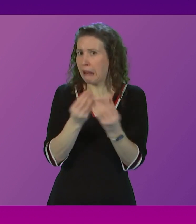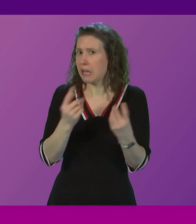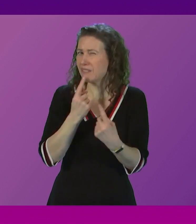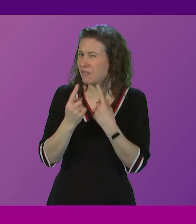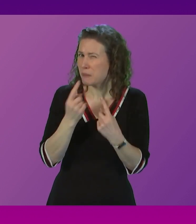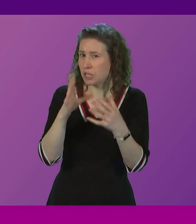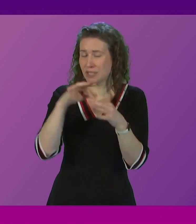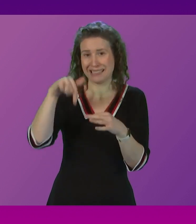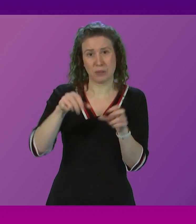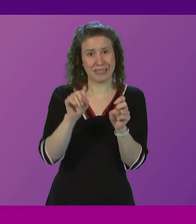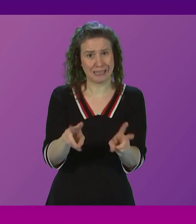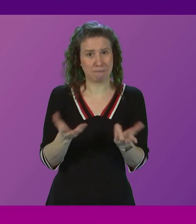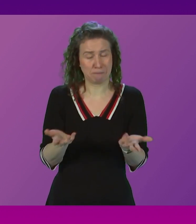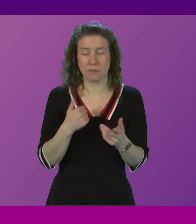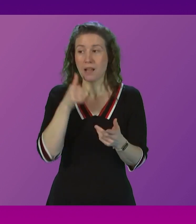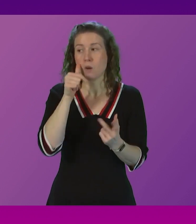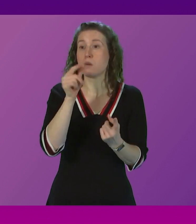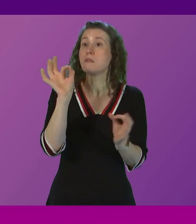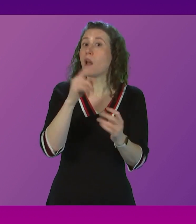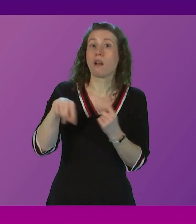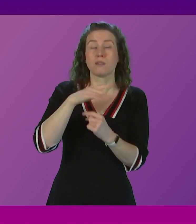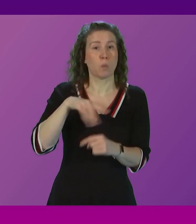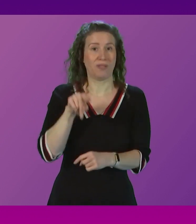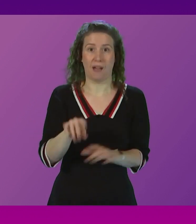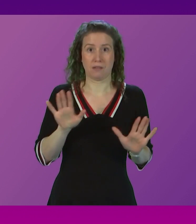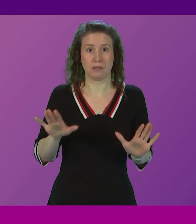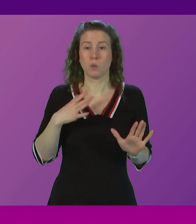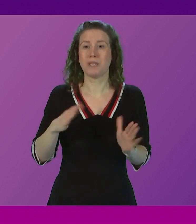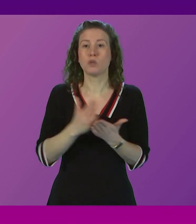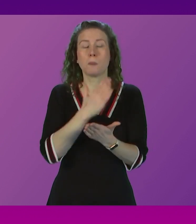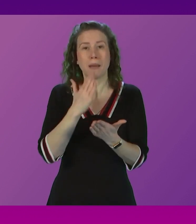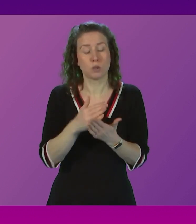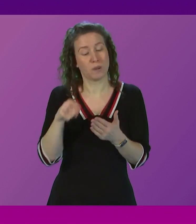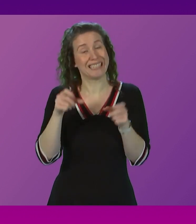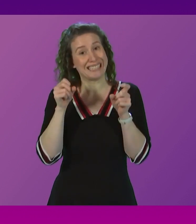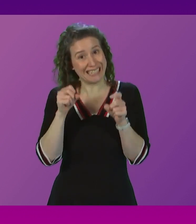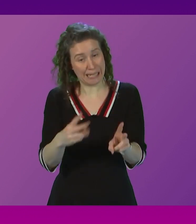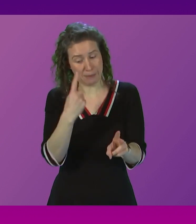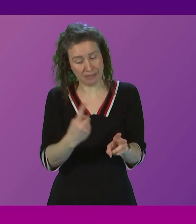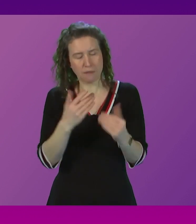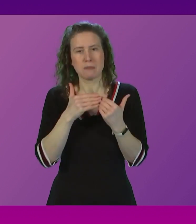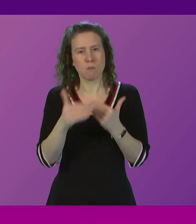the scheme. None of us wants that, so we must make sure that the scheme is more transparent in order